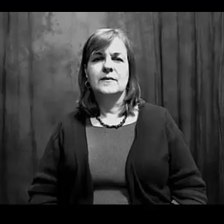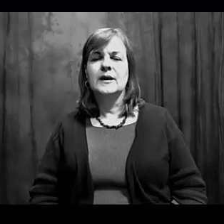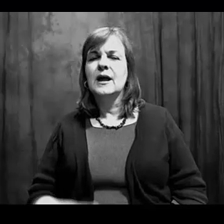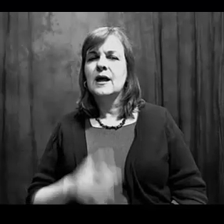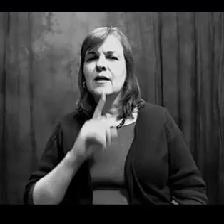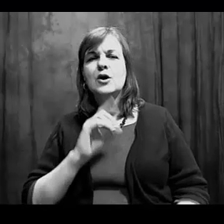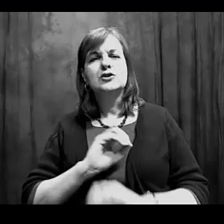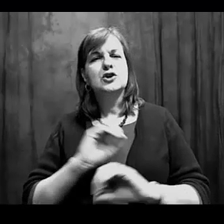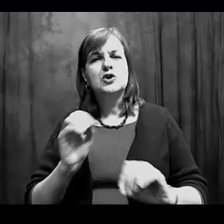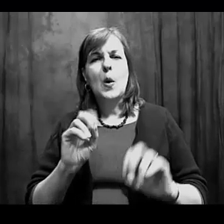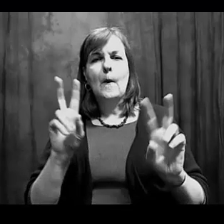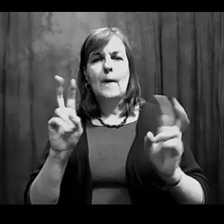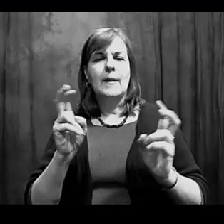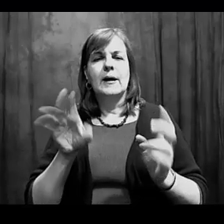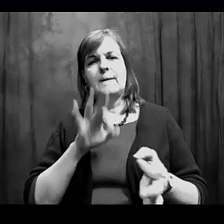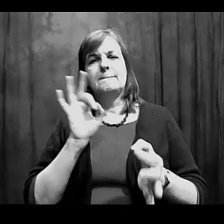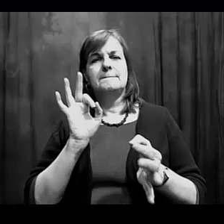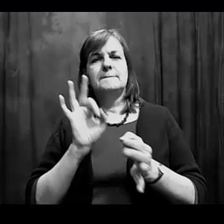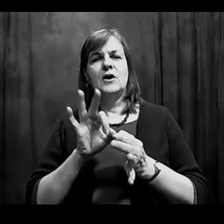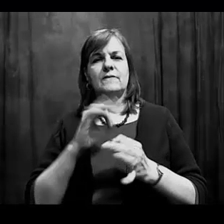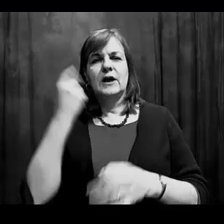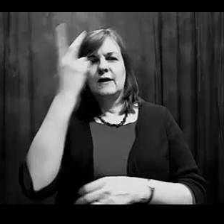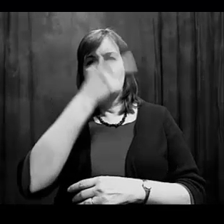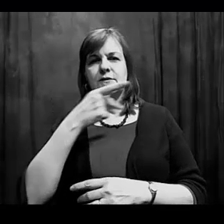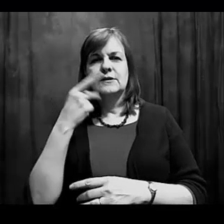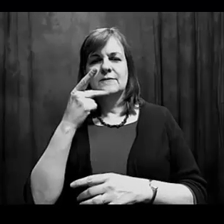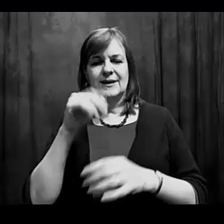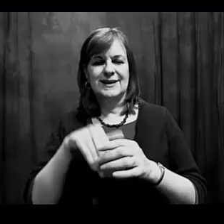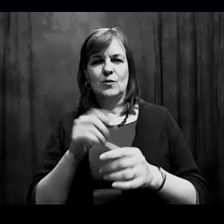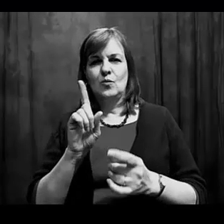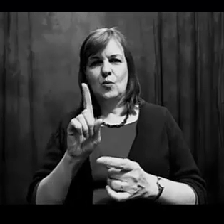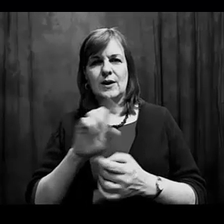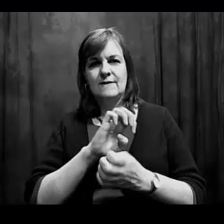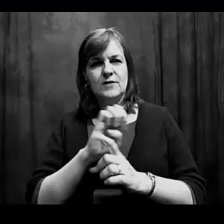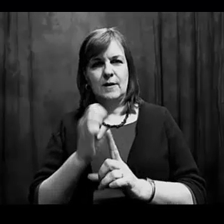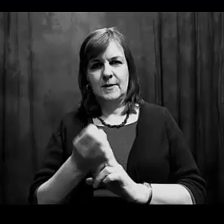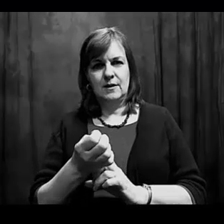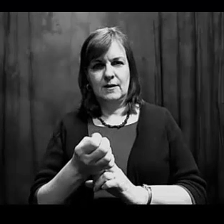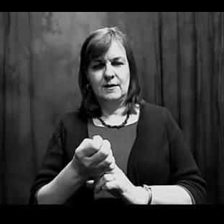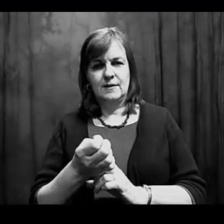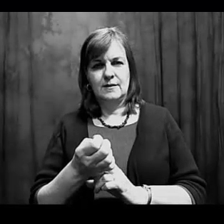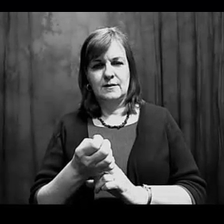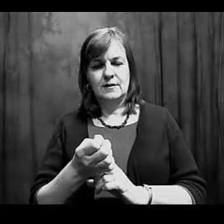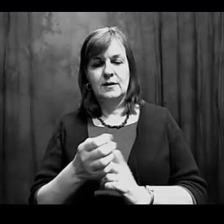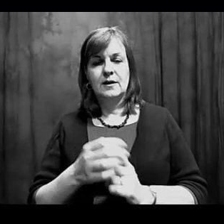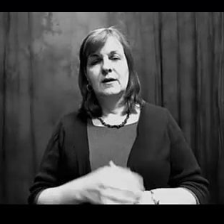what was fitness again??